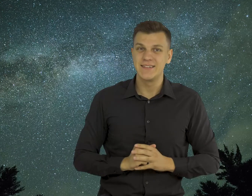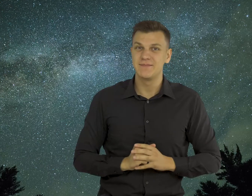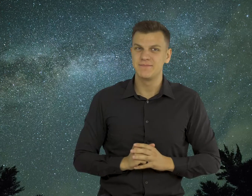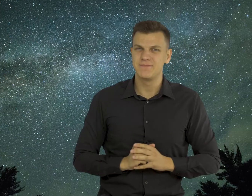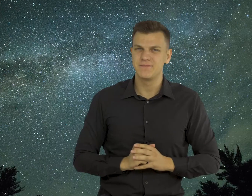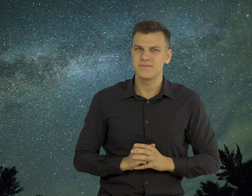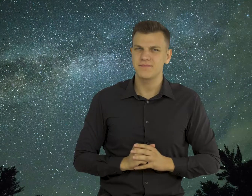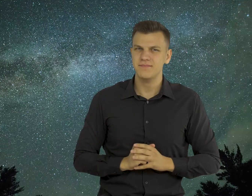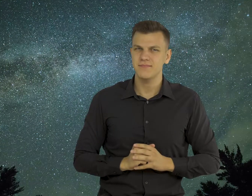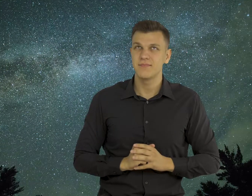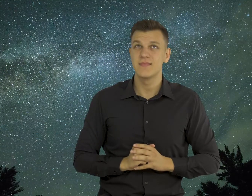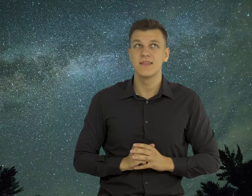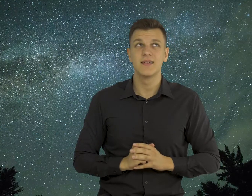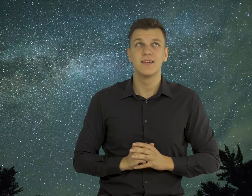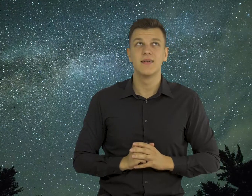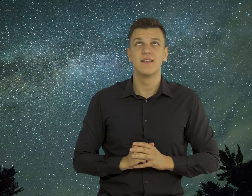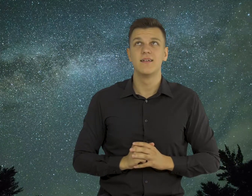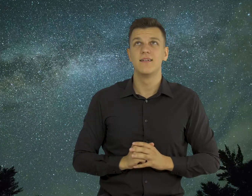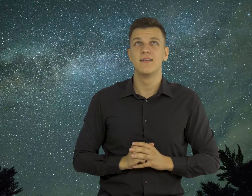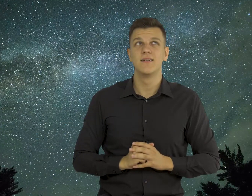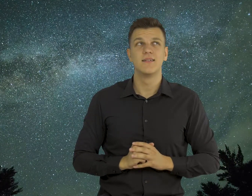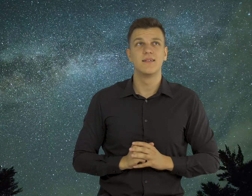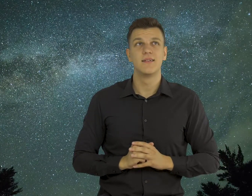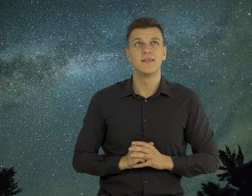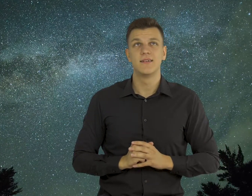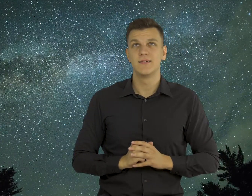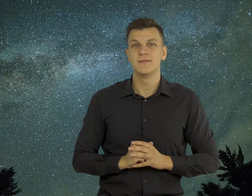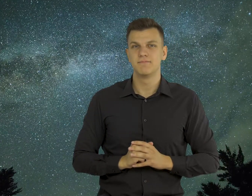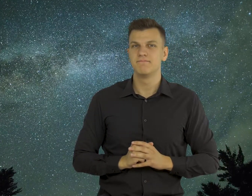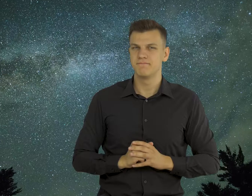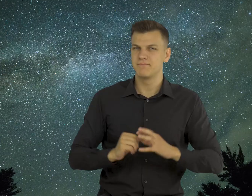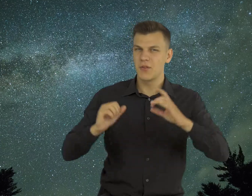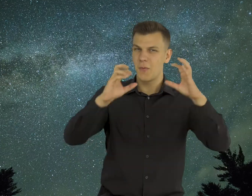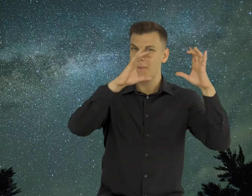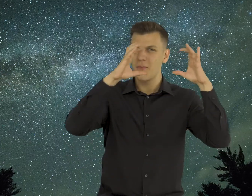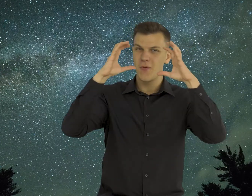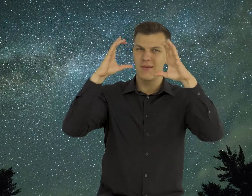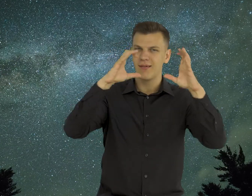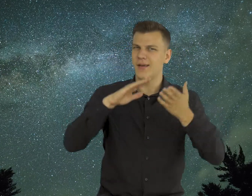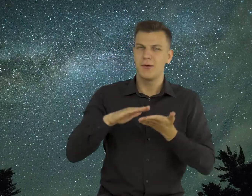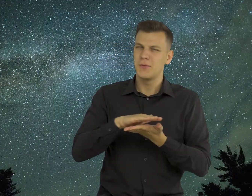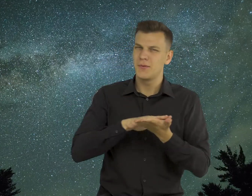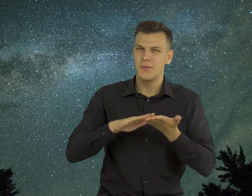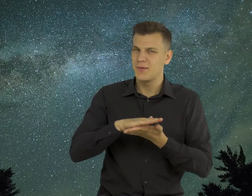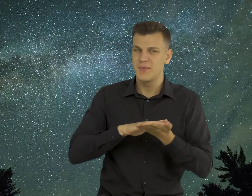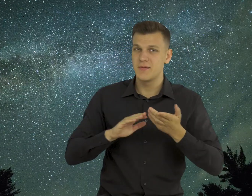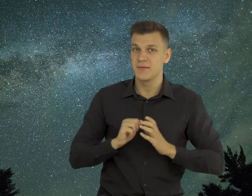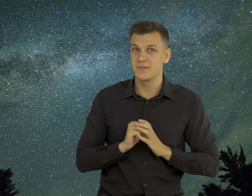The sky is clear.